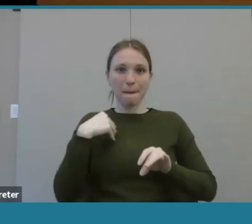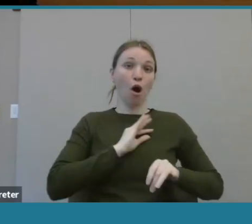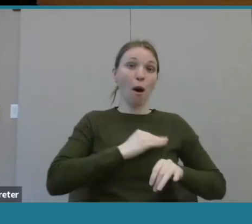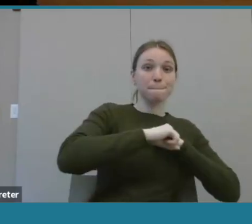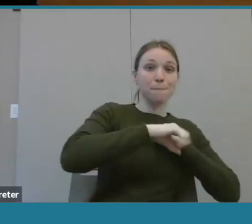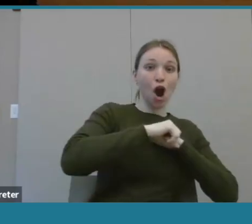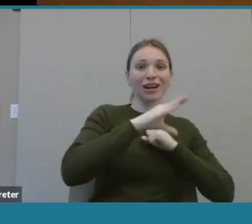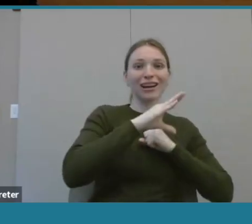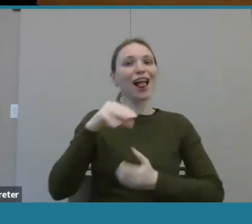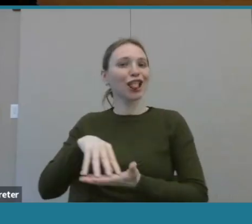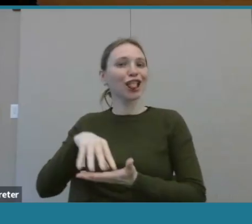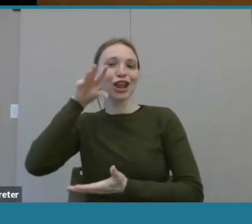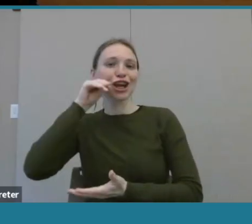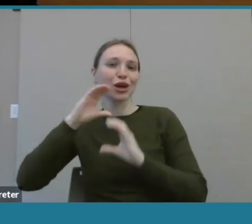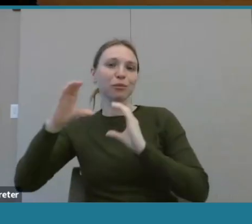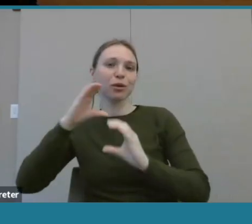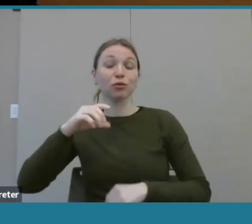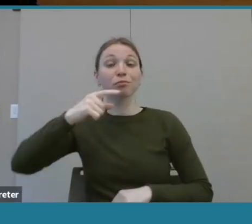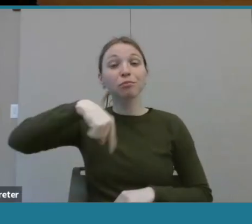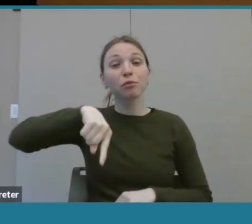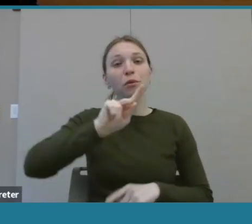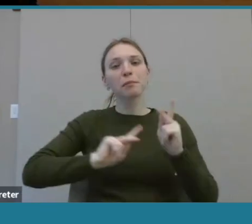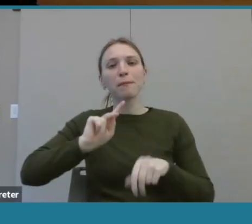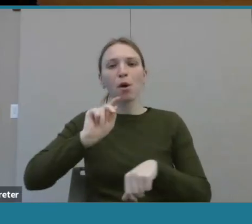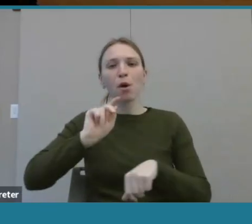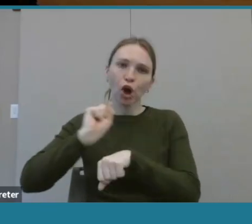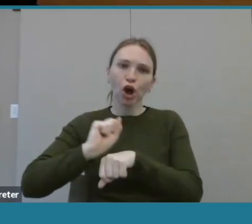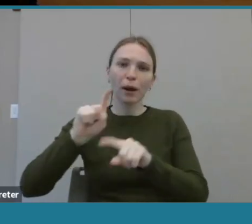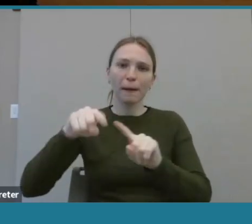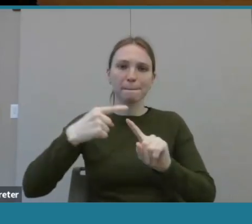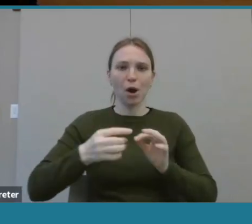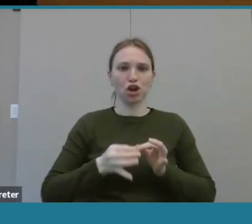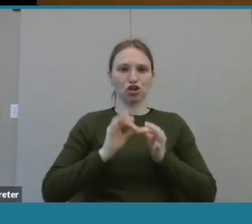And those are the folks that have been working for the last several years on interpretive graphics throughout the zoo.